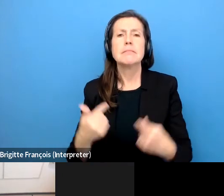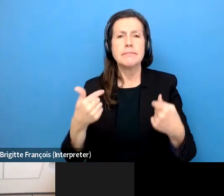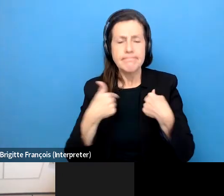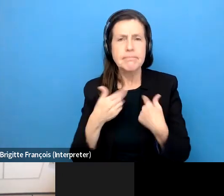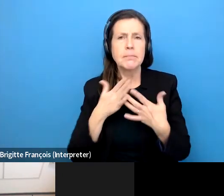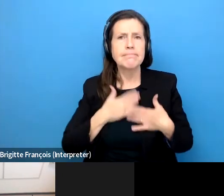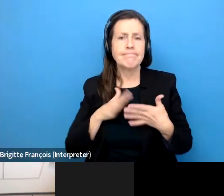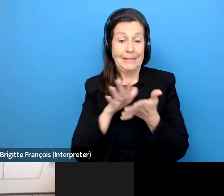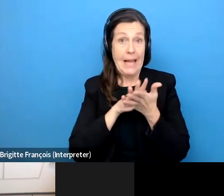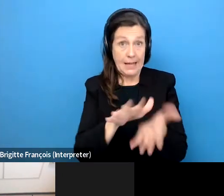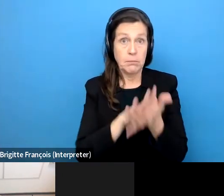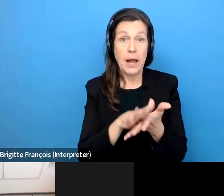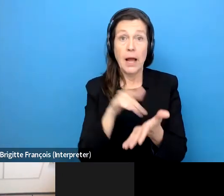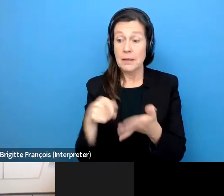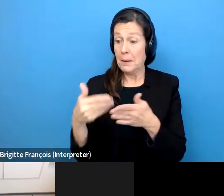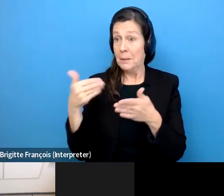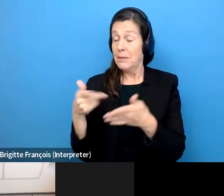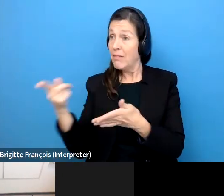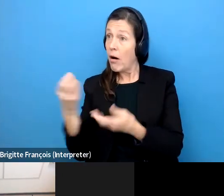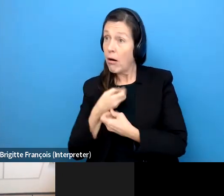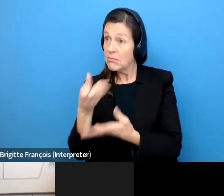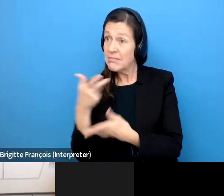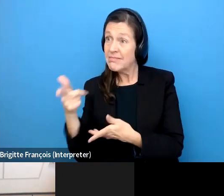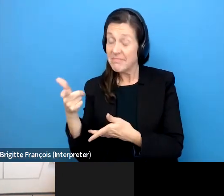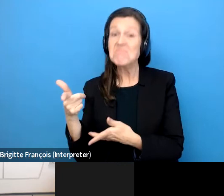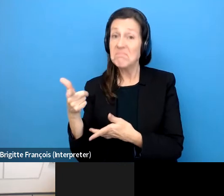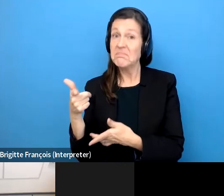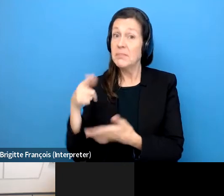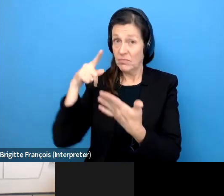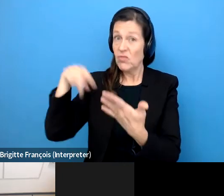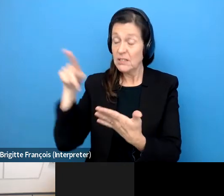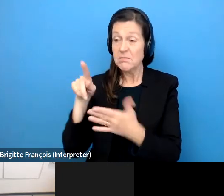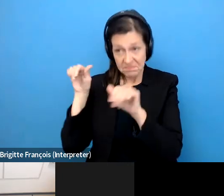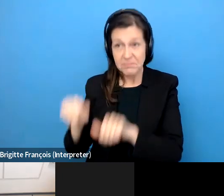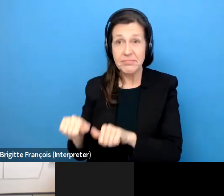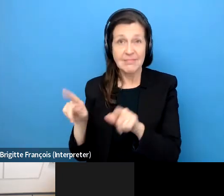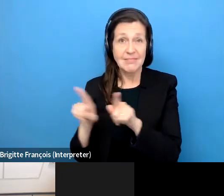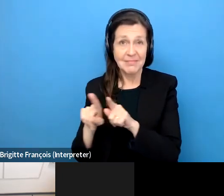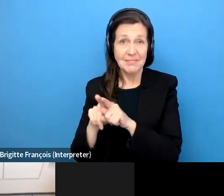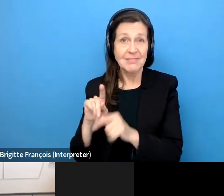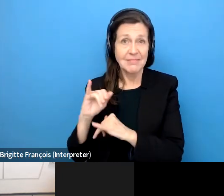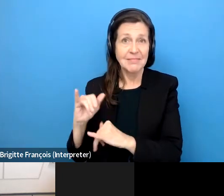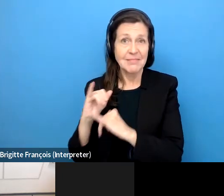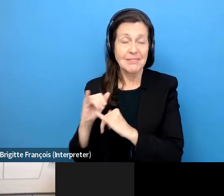some of the information we have heard before by the previous speakers.